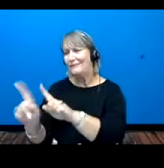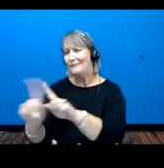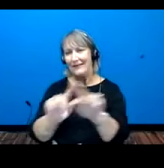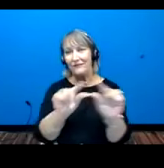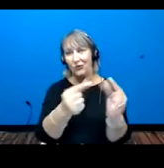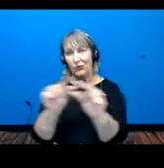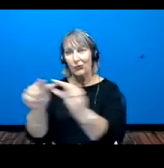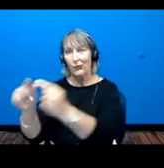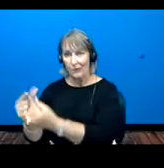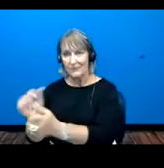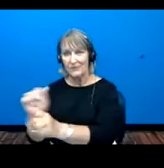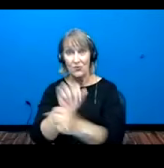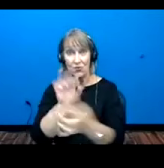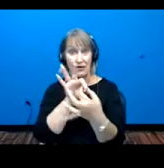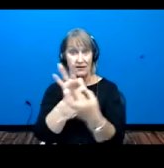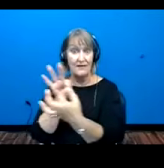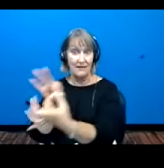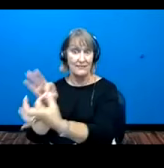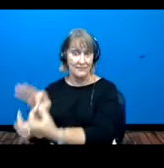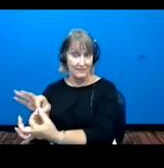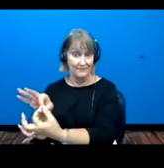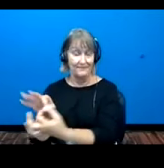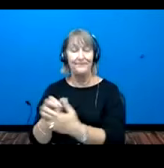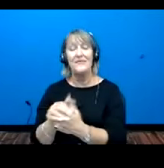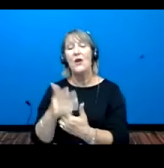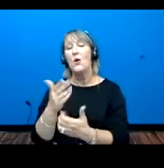and making sure that we can get the best scripts